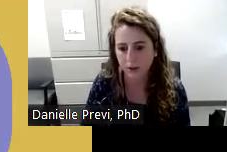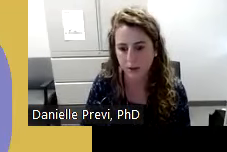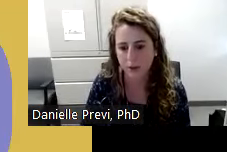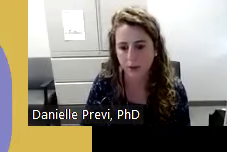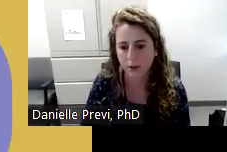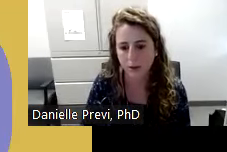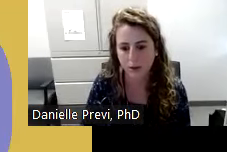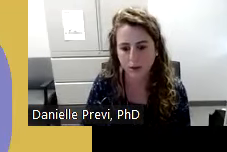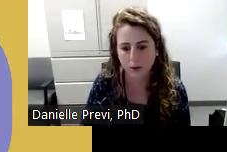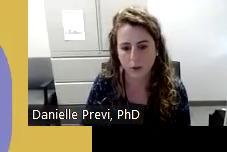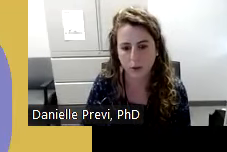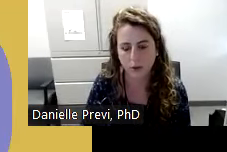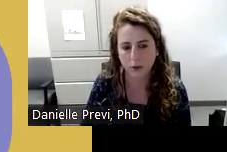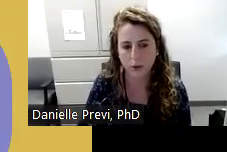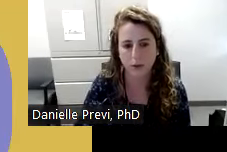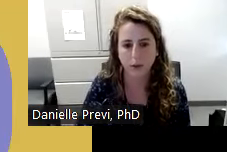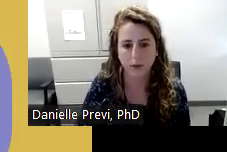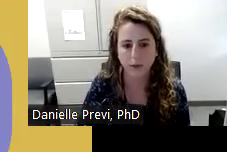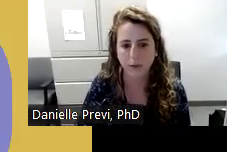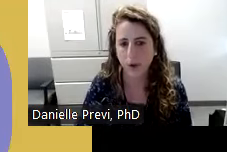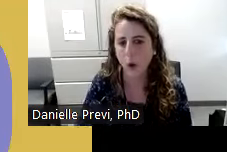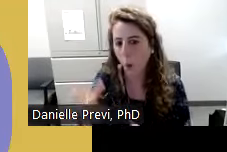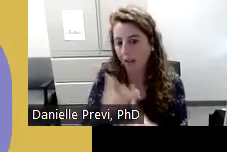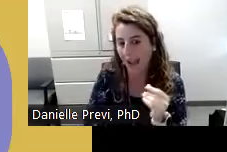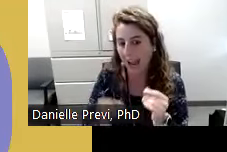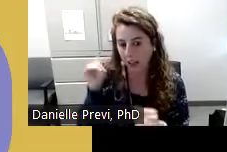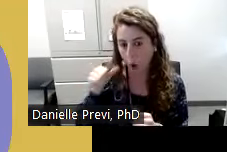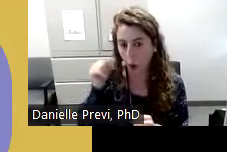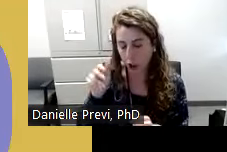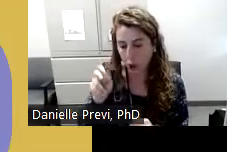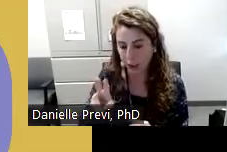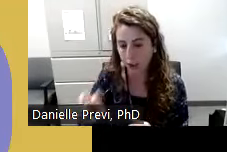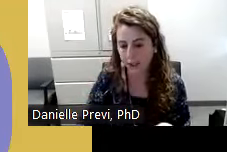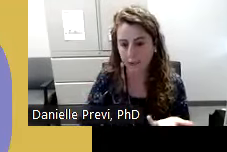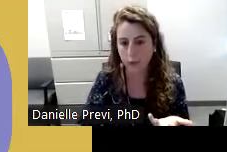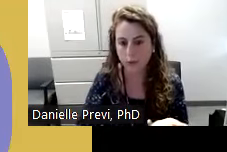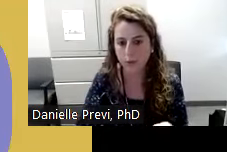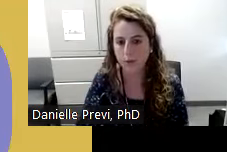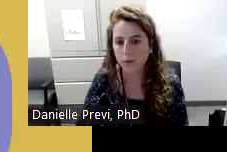so you're not going to be able to use all 22 of those channels. And then another common concern